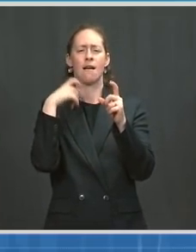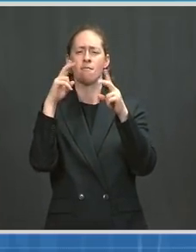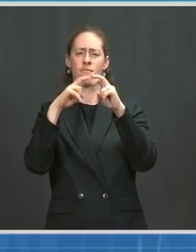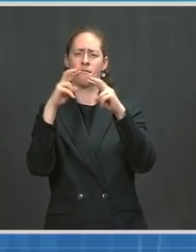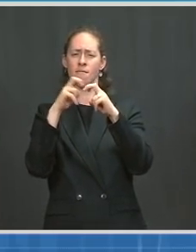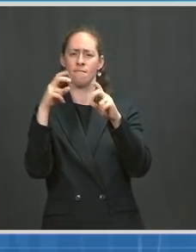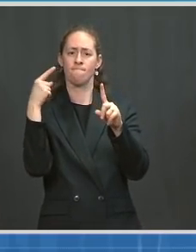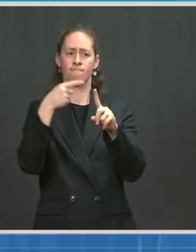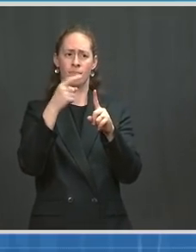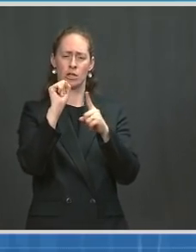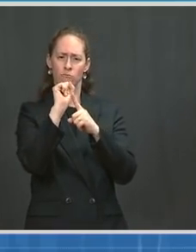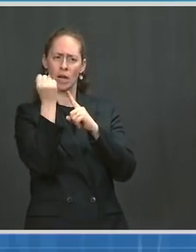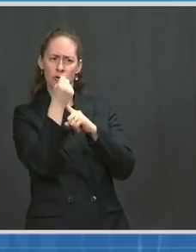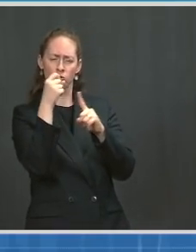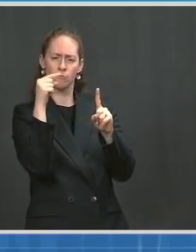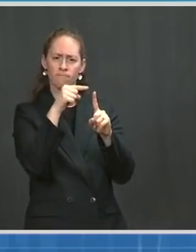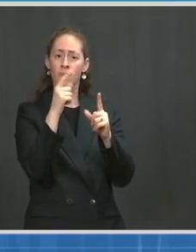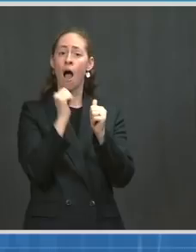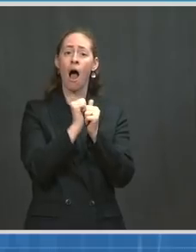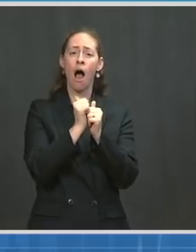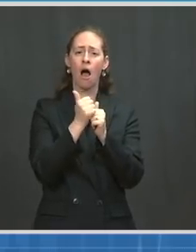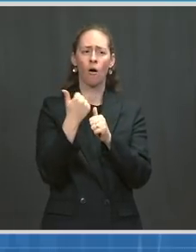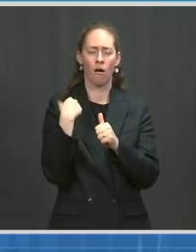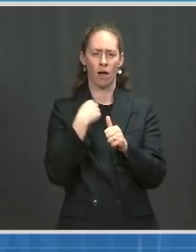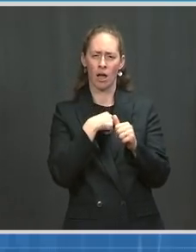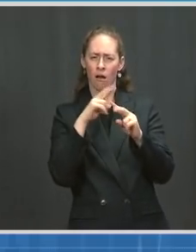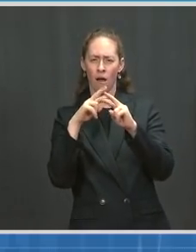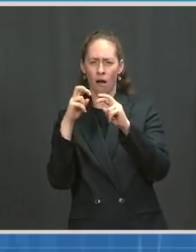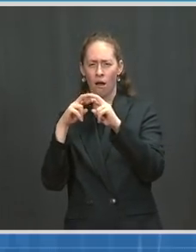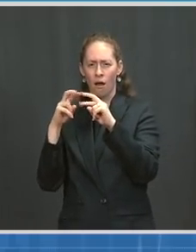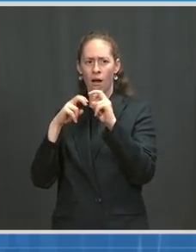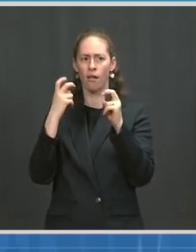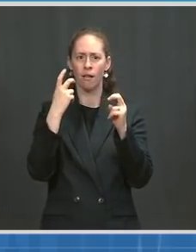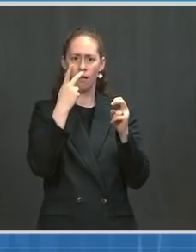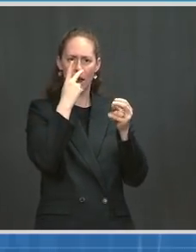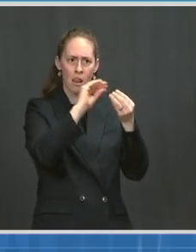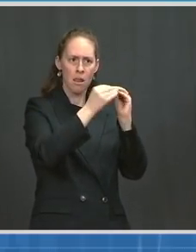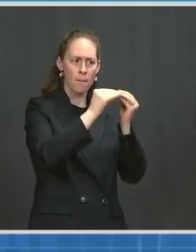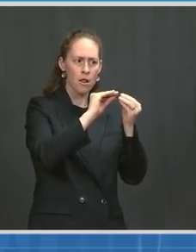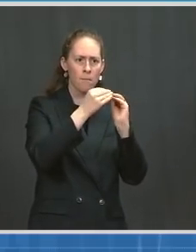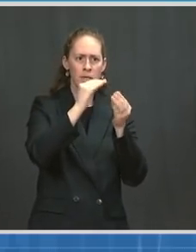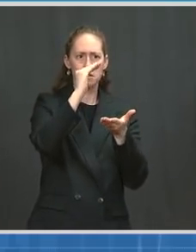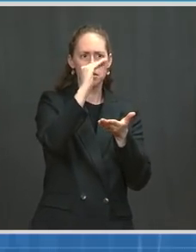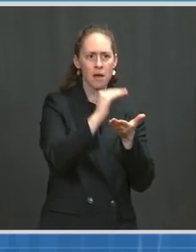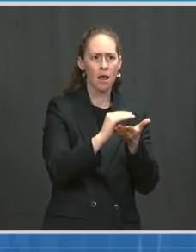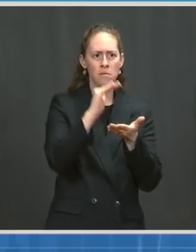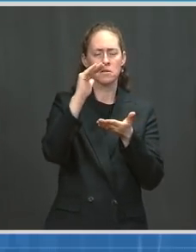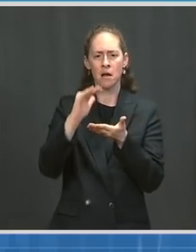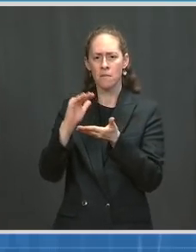cases, hospitalizations, deaths -- and think, "We're out of this pandemic. We don't have to get vaccinated or take precautions anymore."